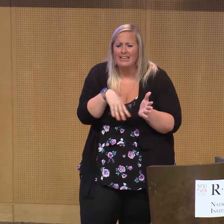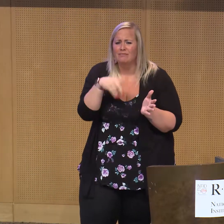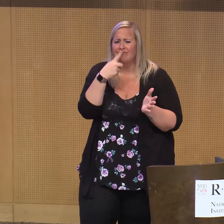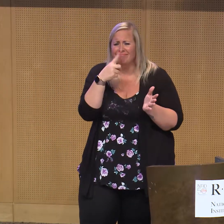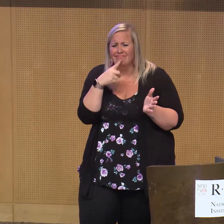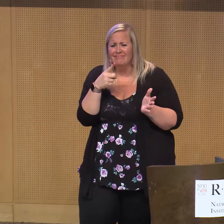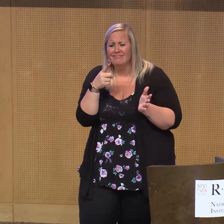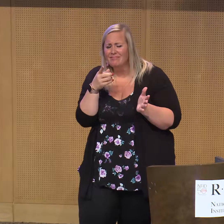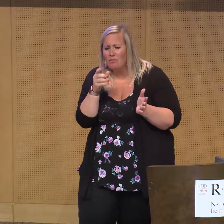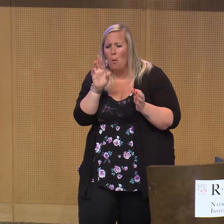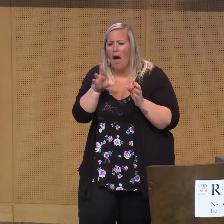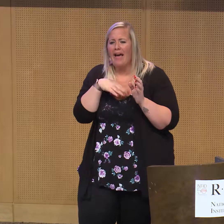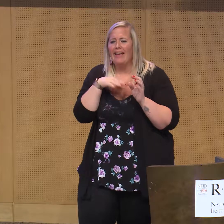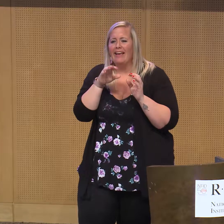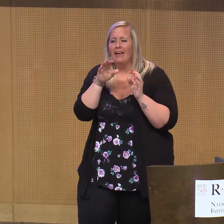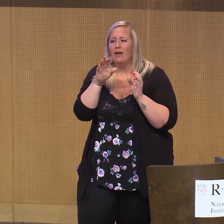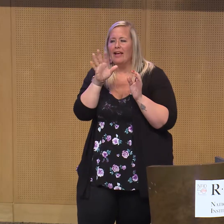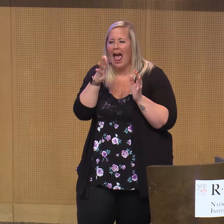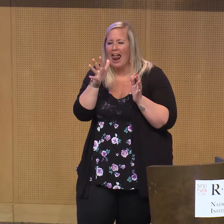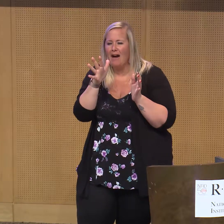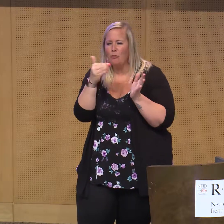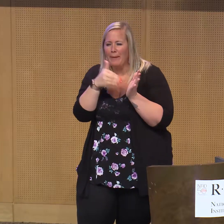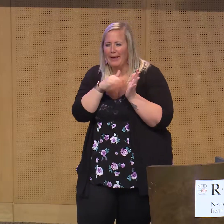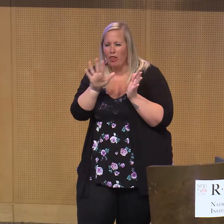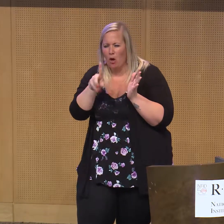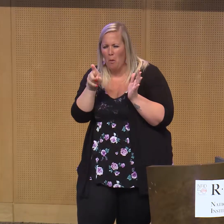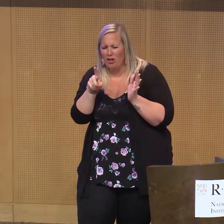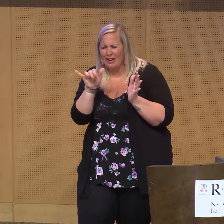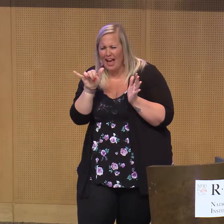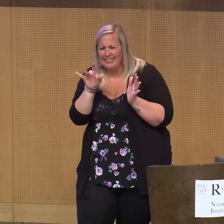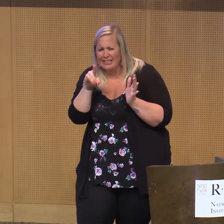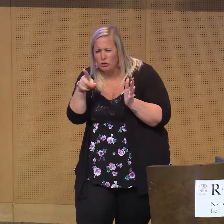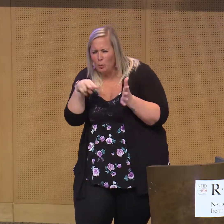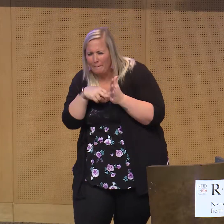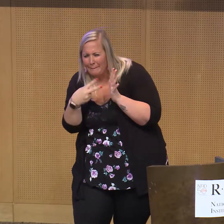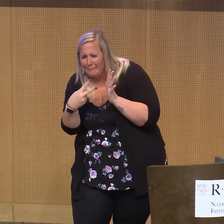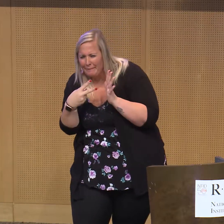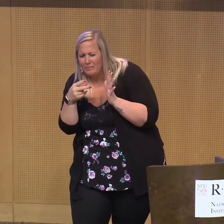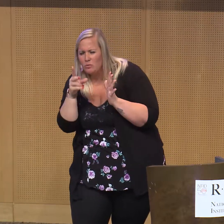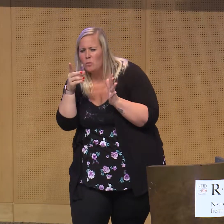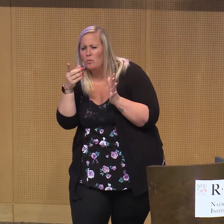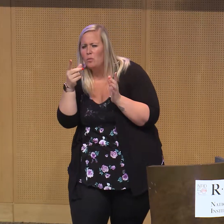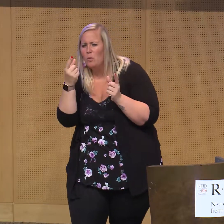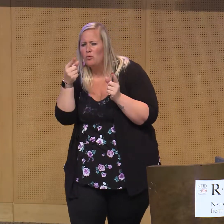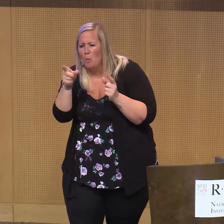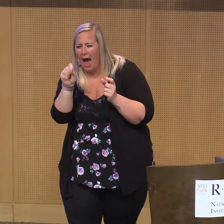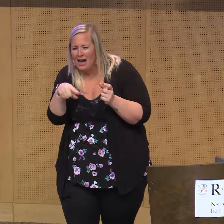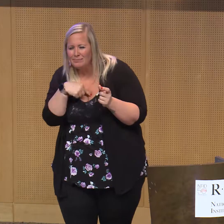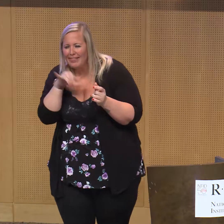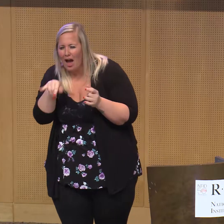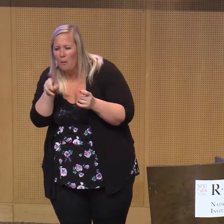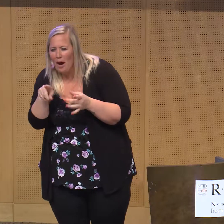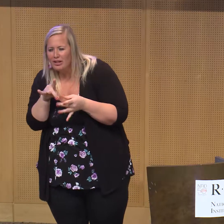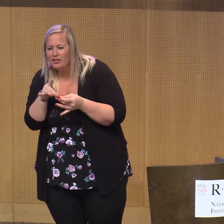that--if I had just stopped in the moment to ask for clarification, to repeat the question or say the word again or whatever it was